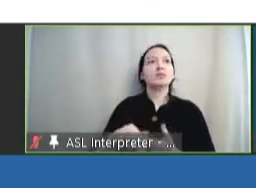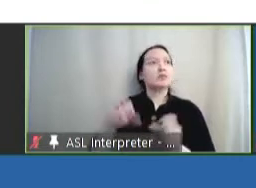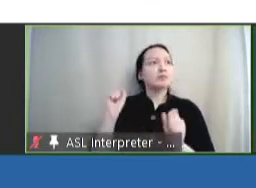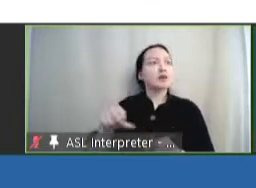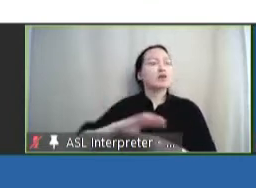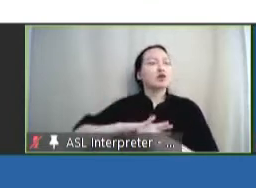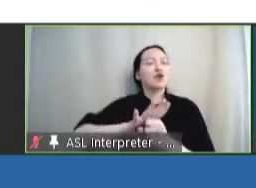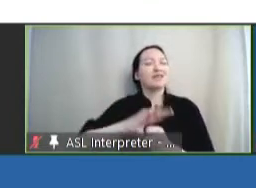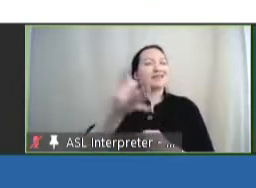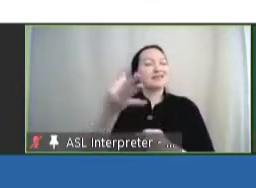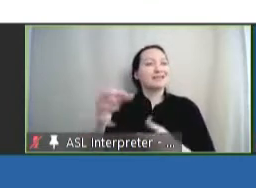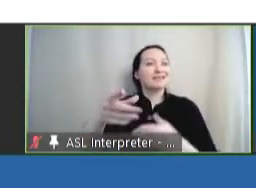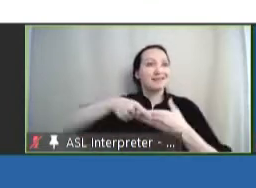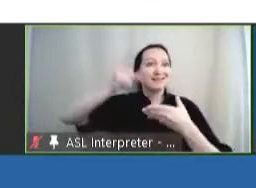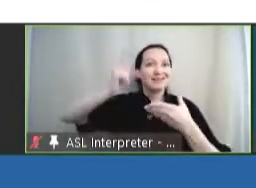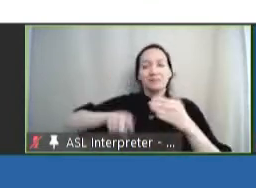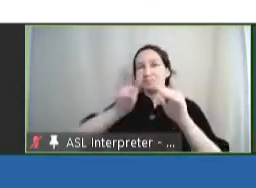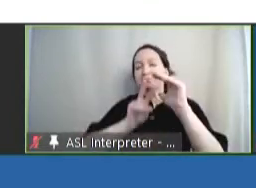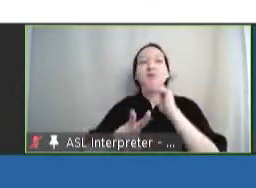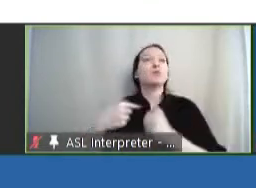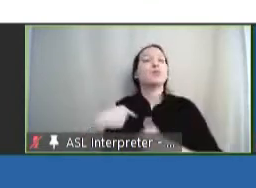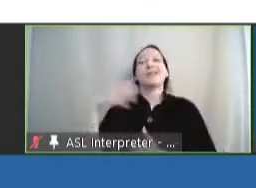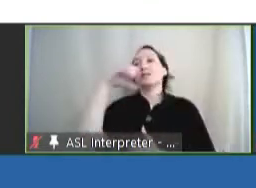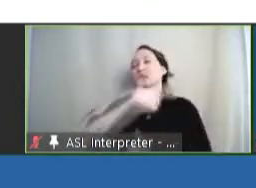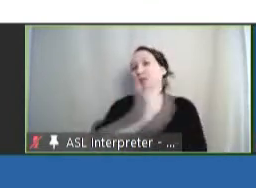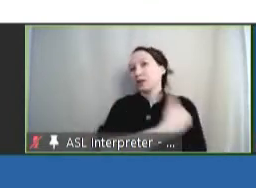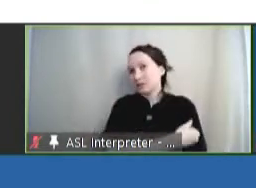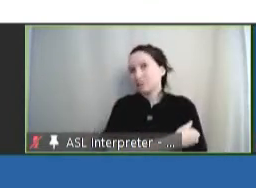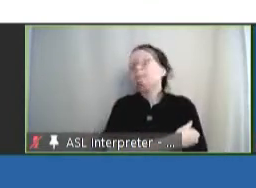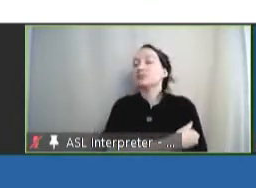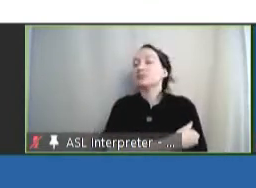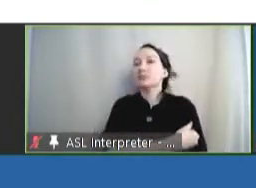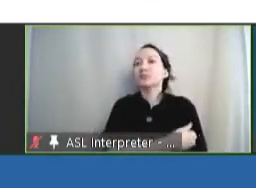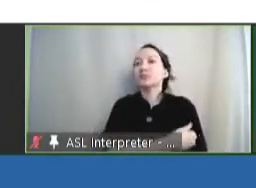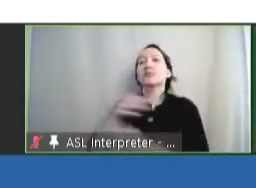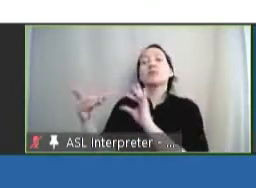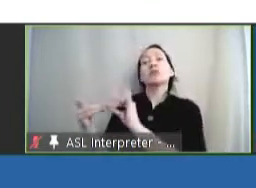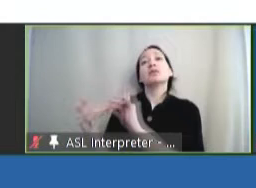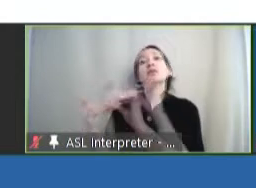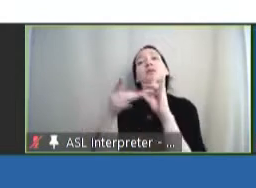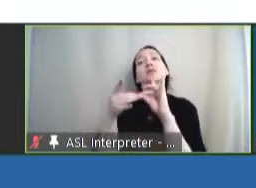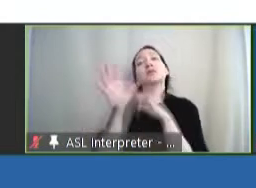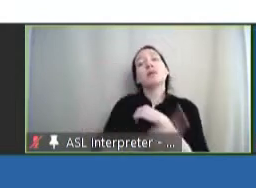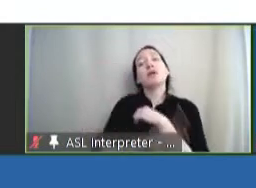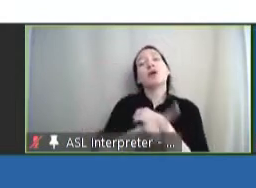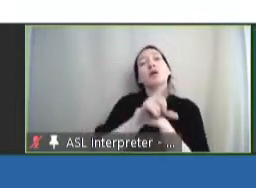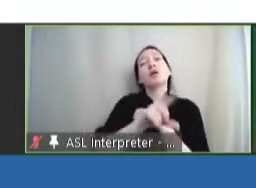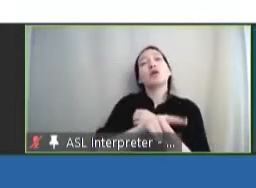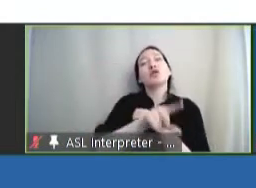outcomes. We estimated vaccines linked to a quarter of a million fewer infections and